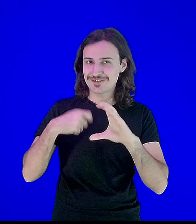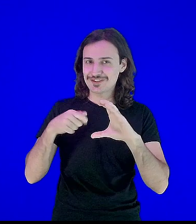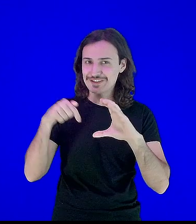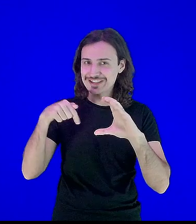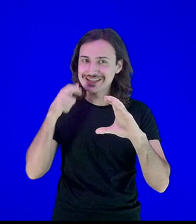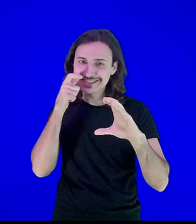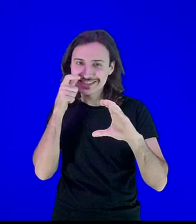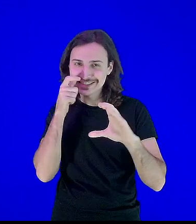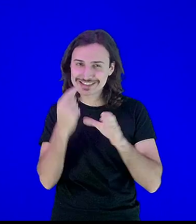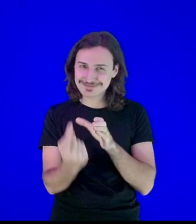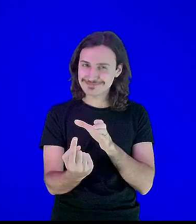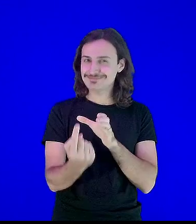this is the stack